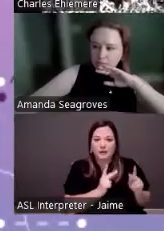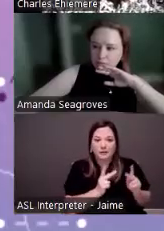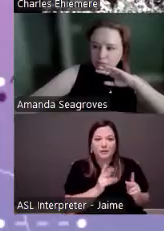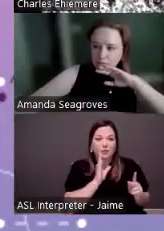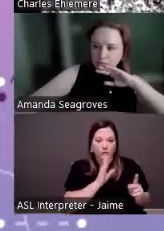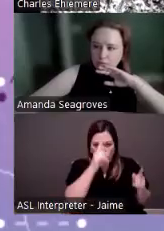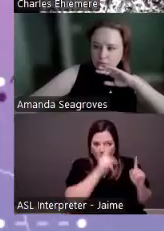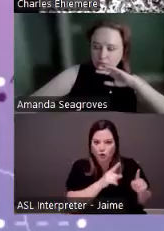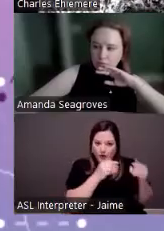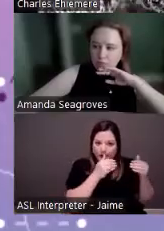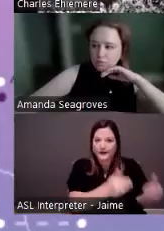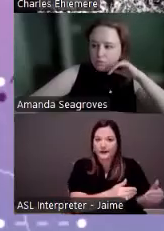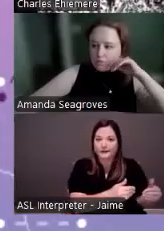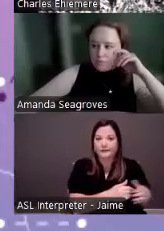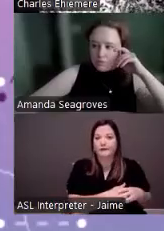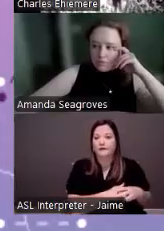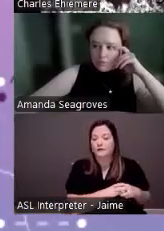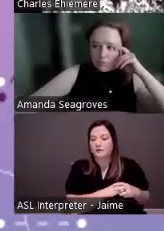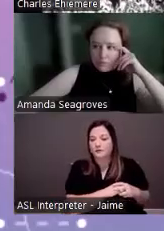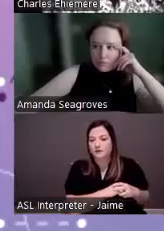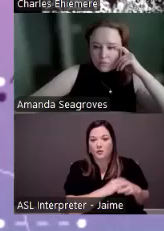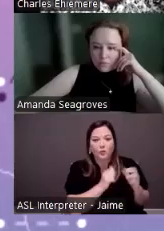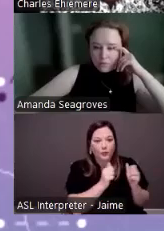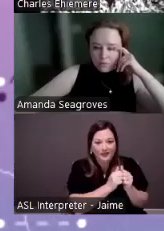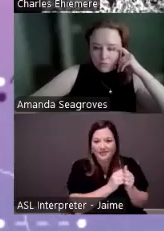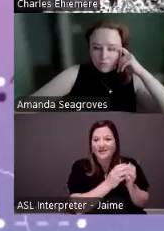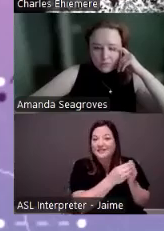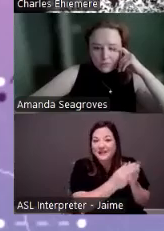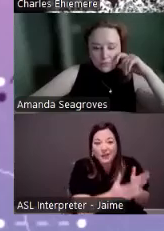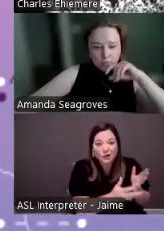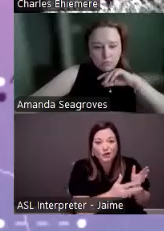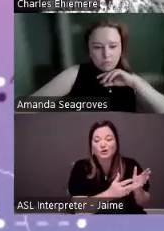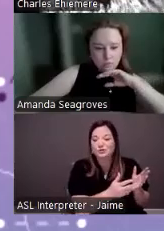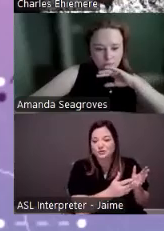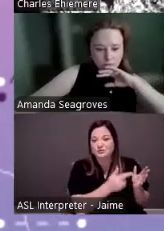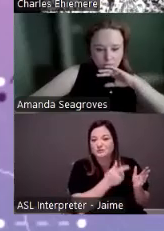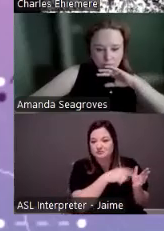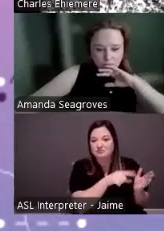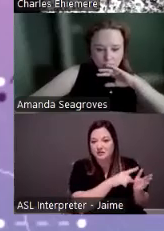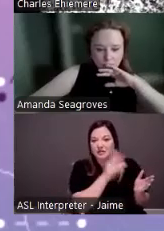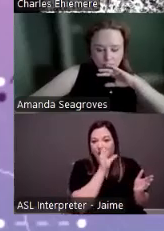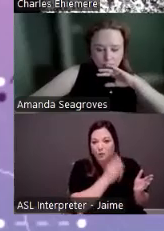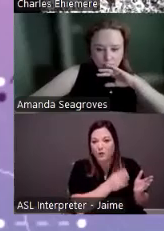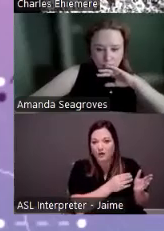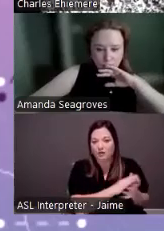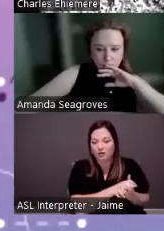or traditional leaders or any other leader in that region--